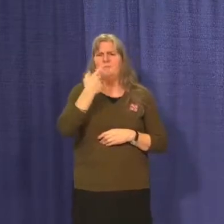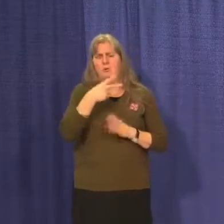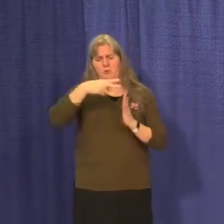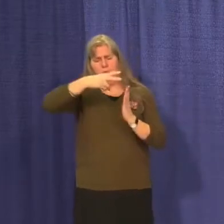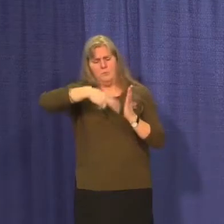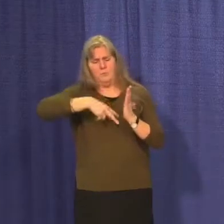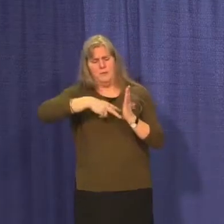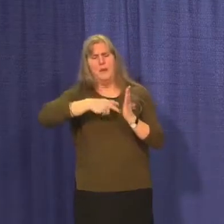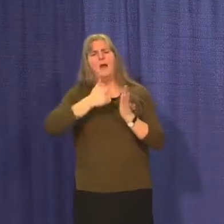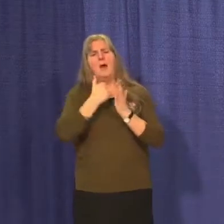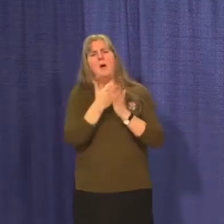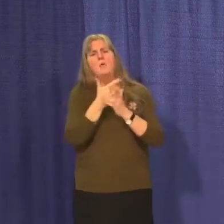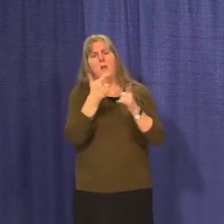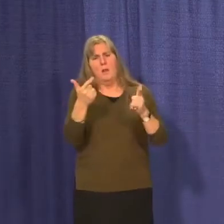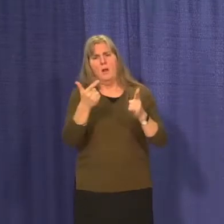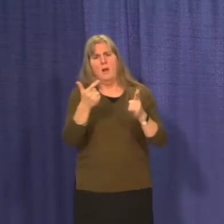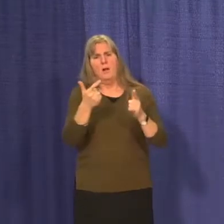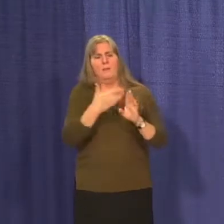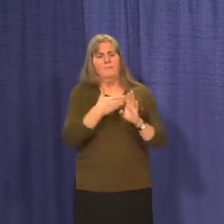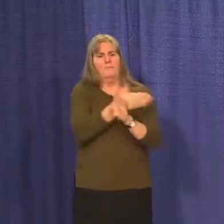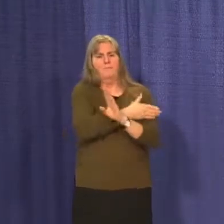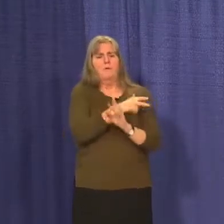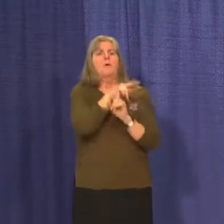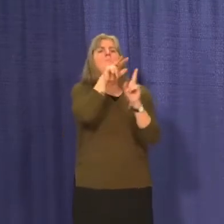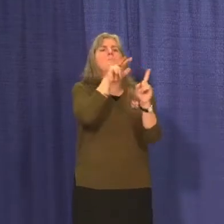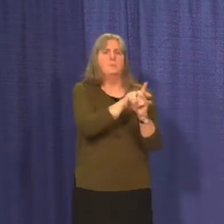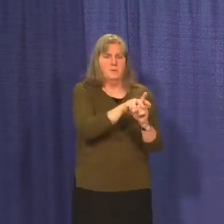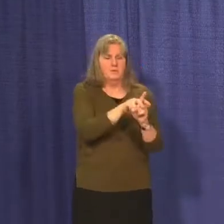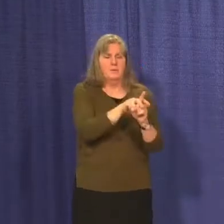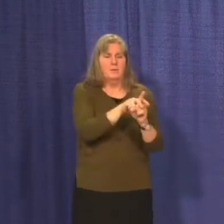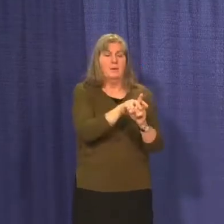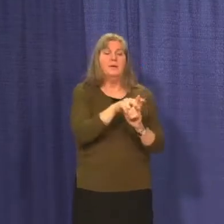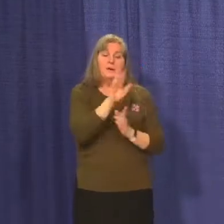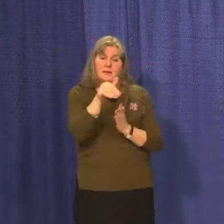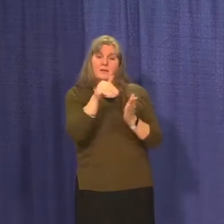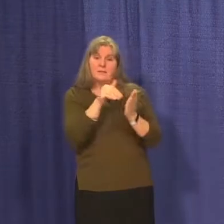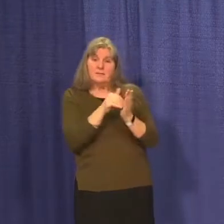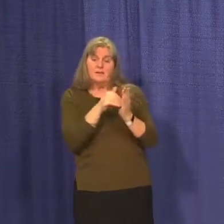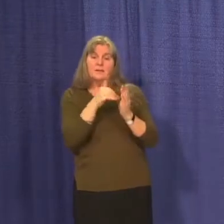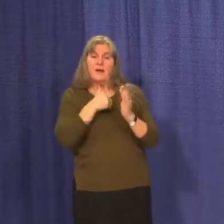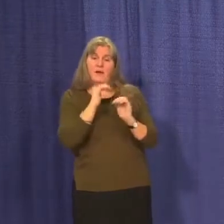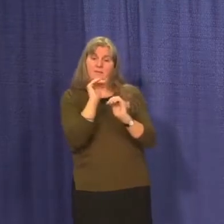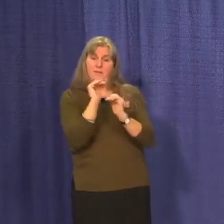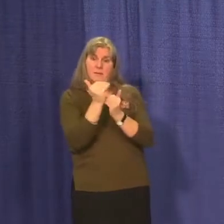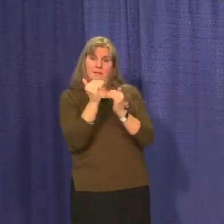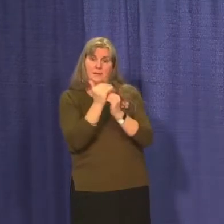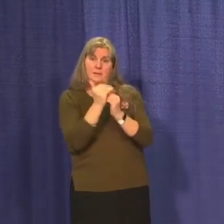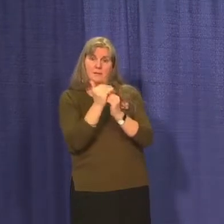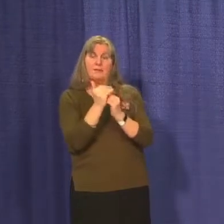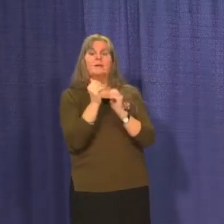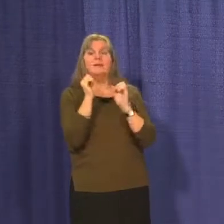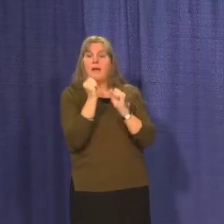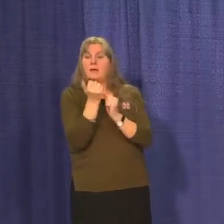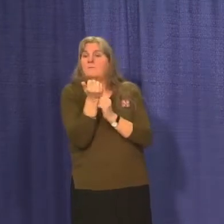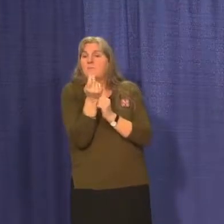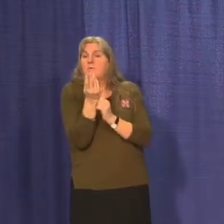very helpful when individuals book appointments in advance. While the clinic does have limited capacity for walk-ins,